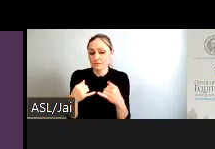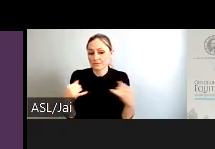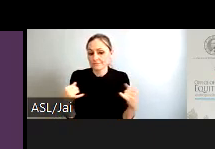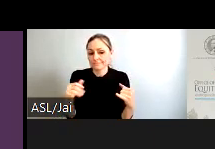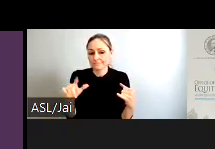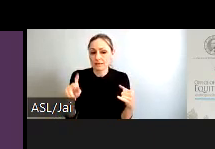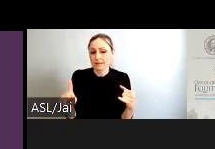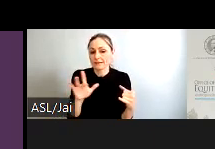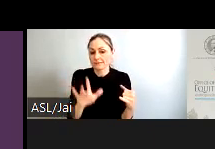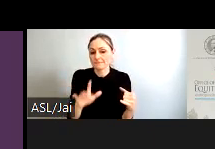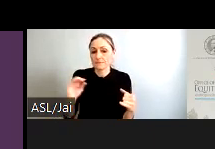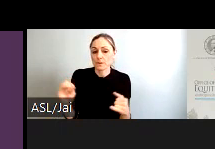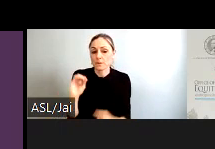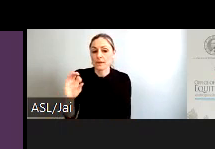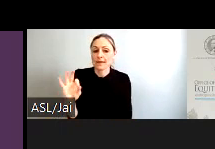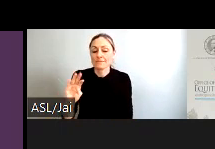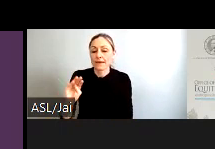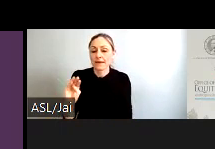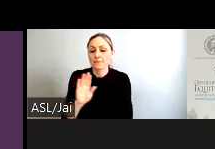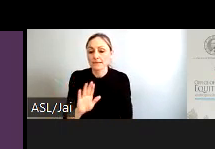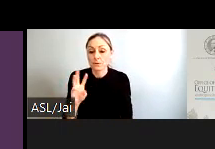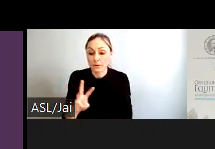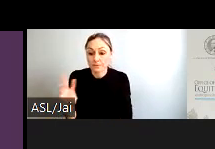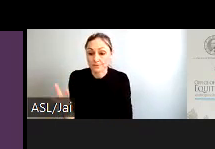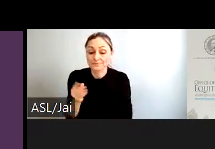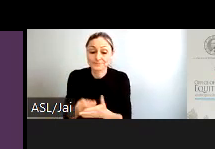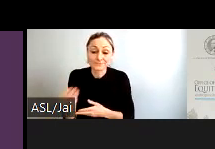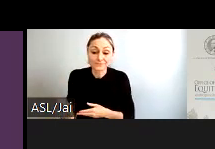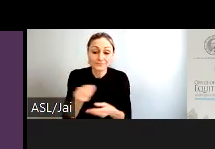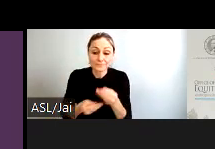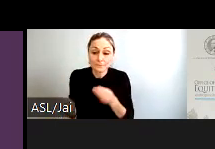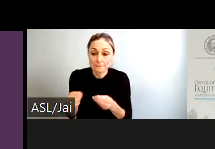OFM website. Reimbursement is addition to spends.